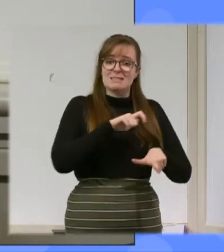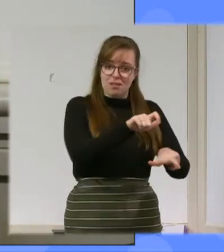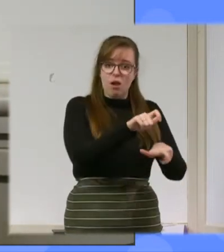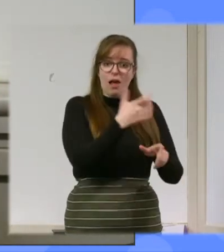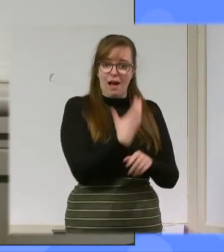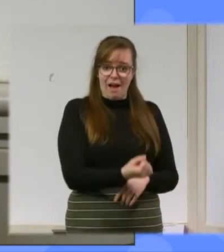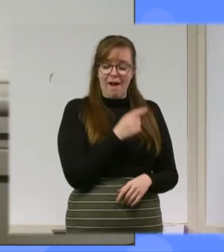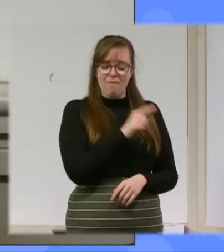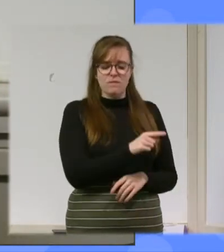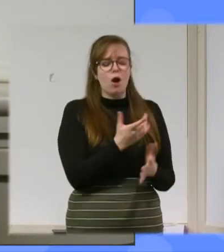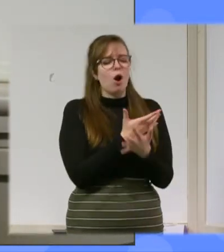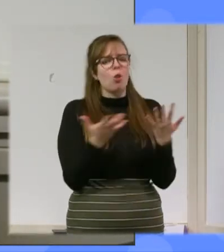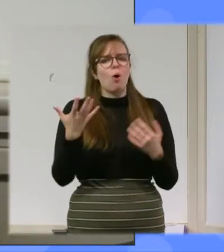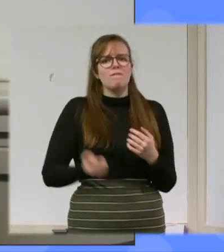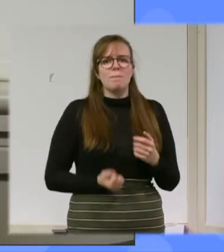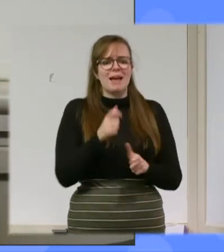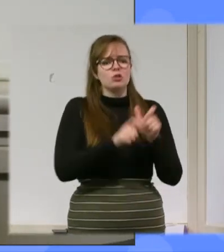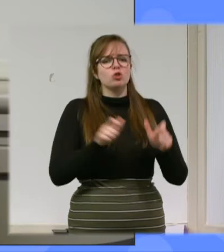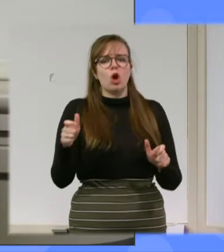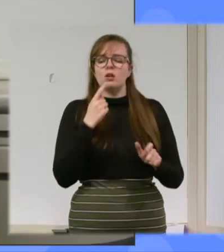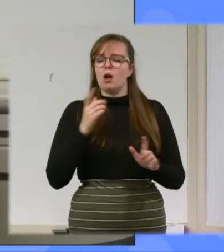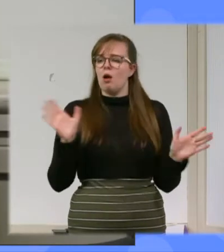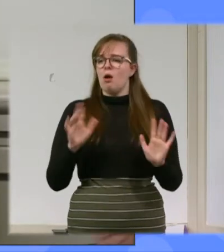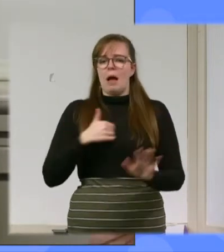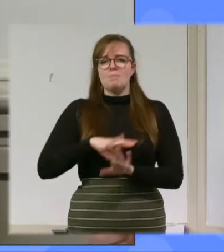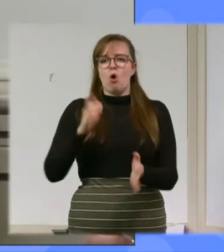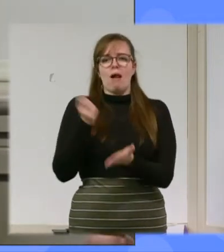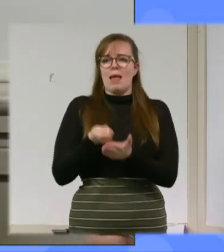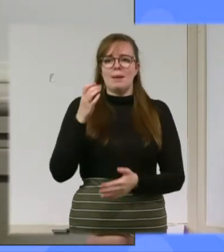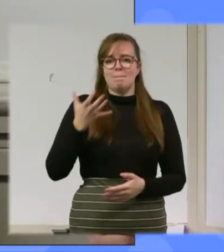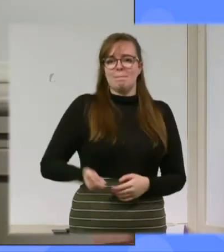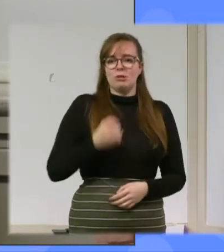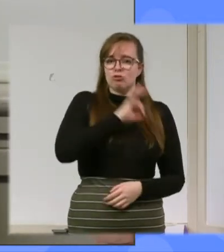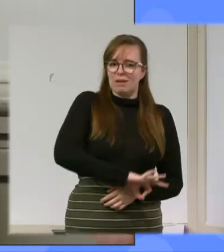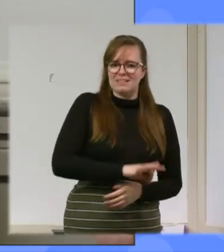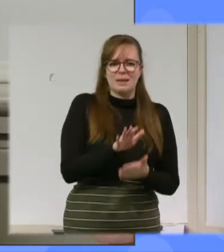who need it I'm not claiming pension credit and so we need to see a revisit